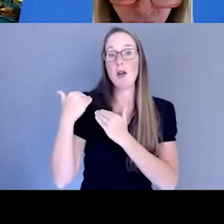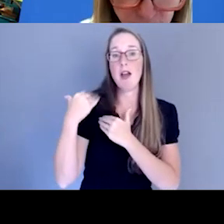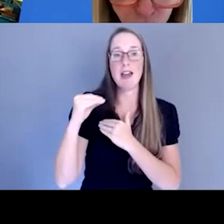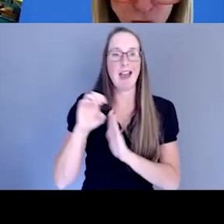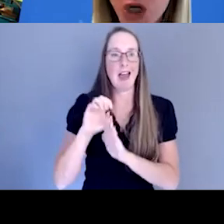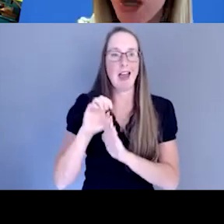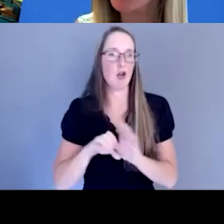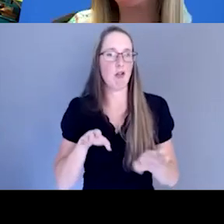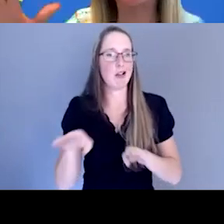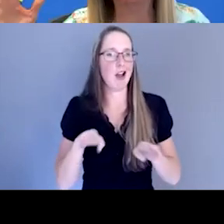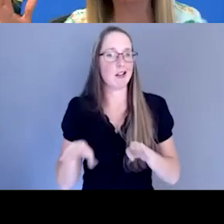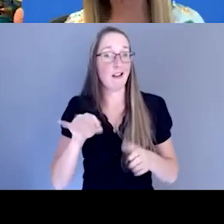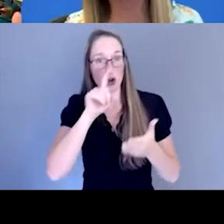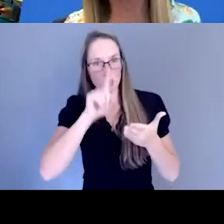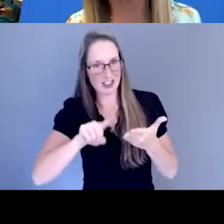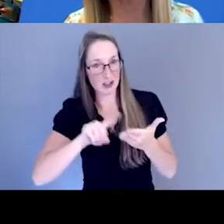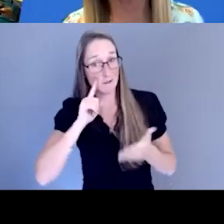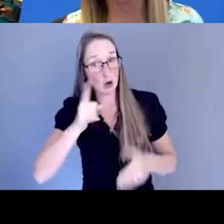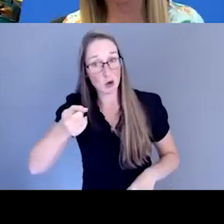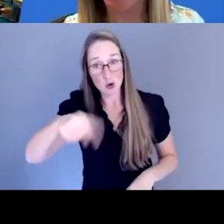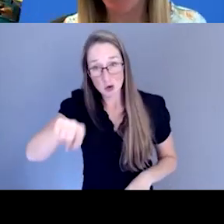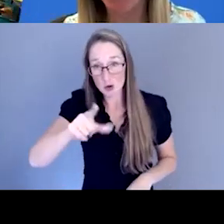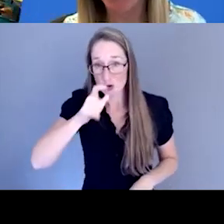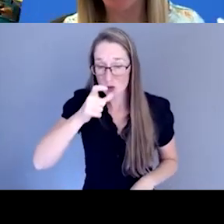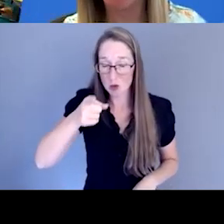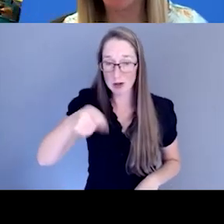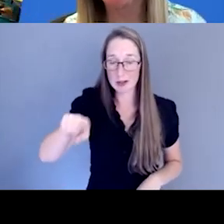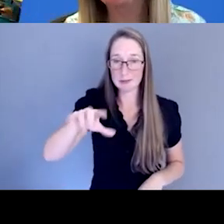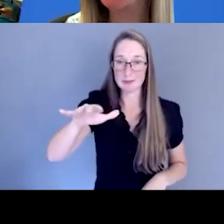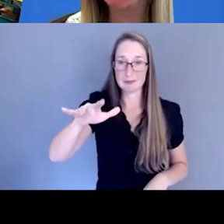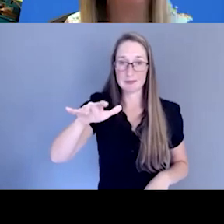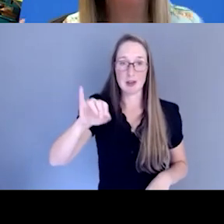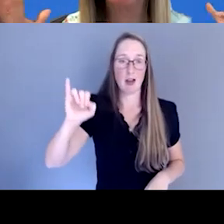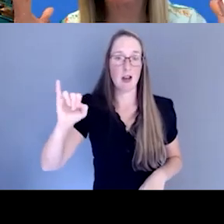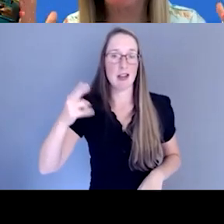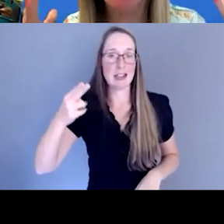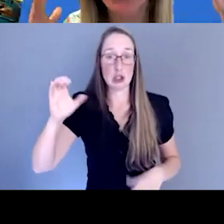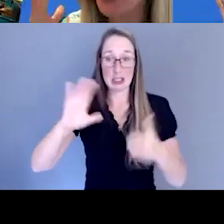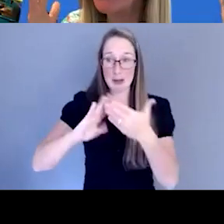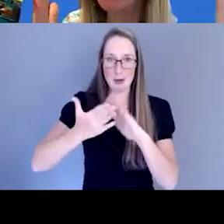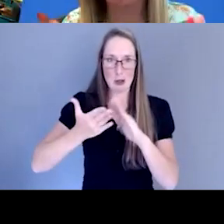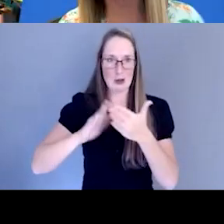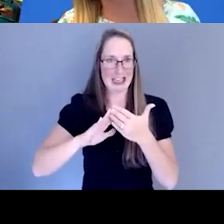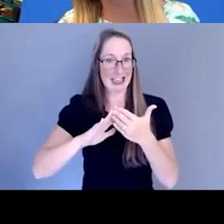research for those of you in the IHE community. This is not new,